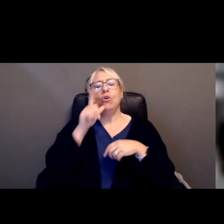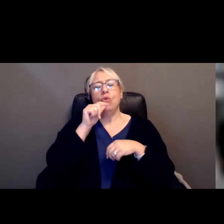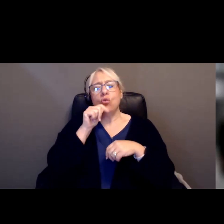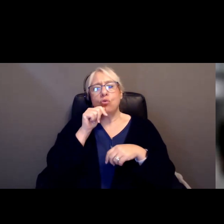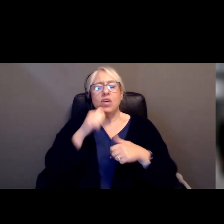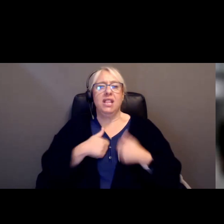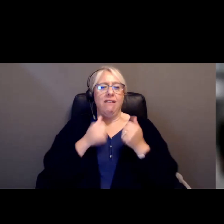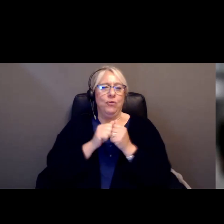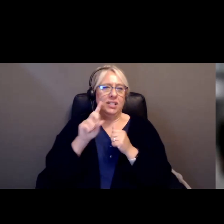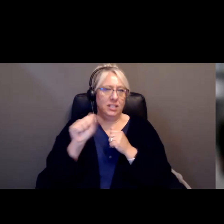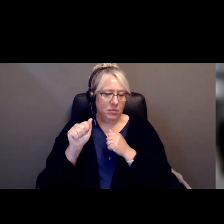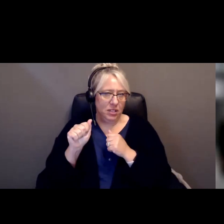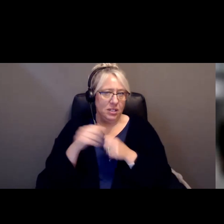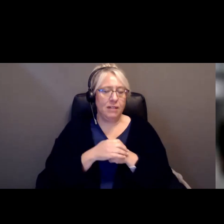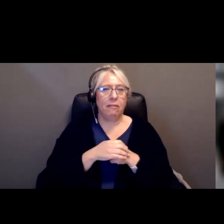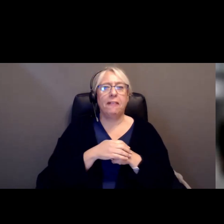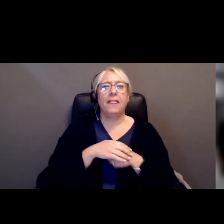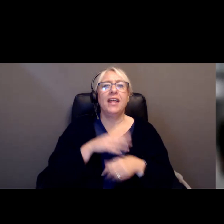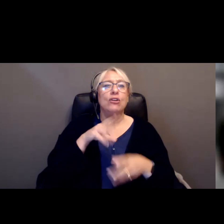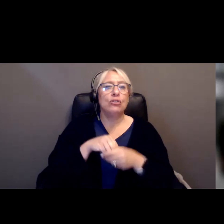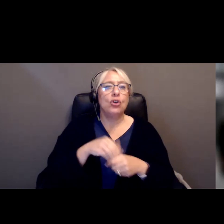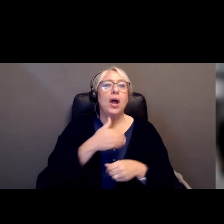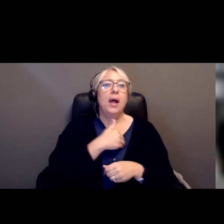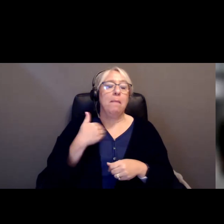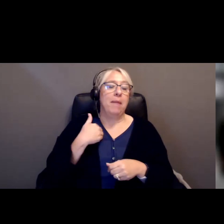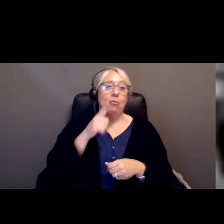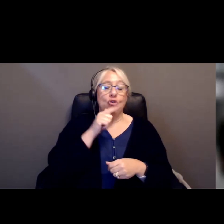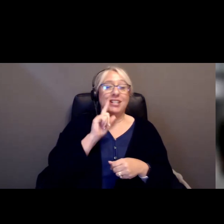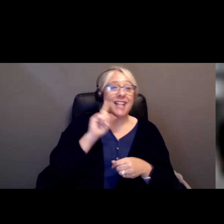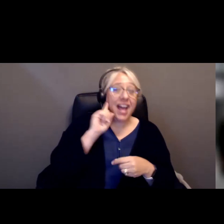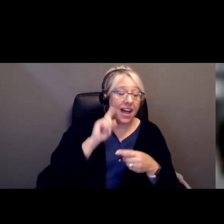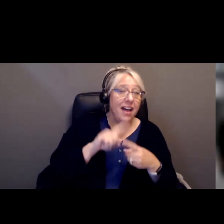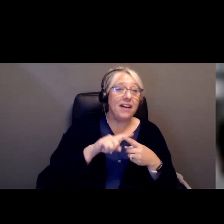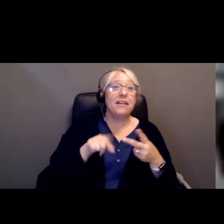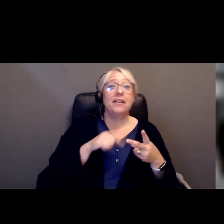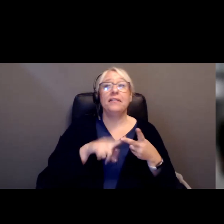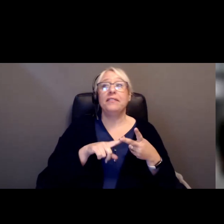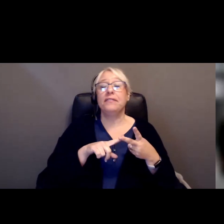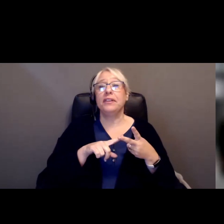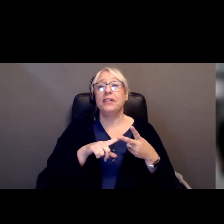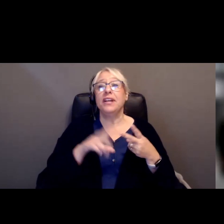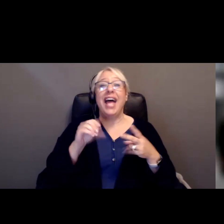and that includes members of the Deaf community and also children as well